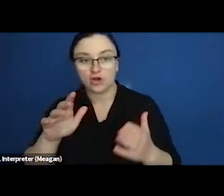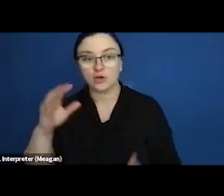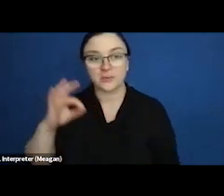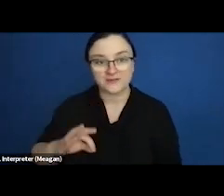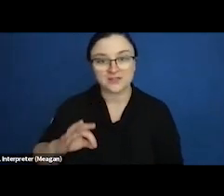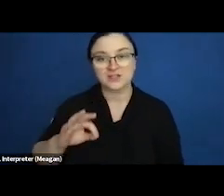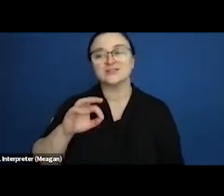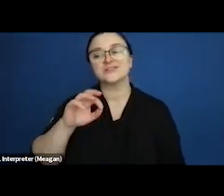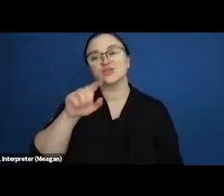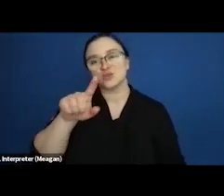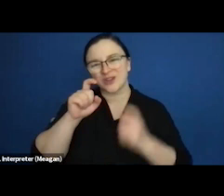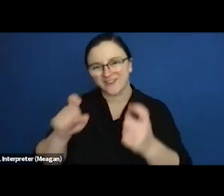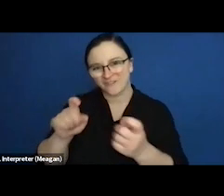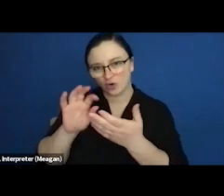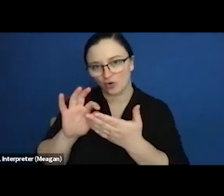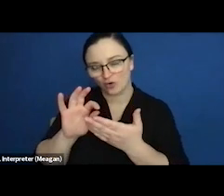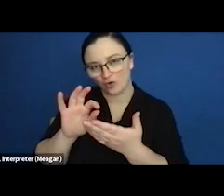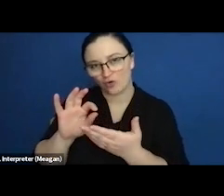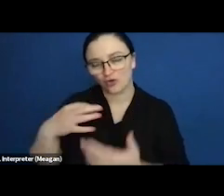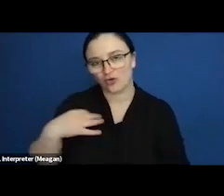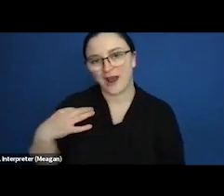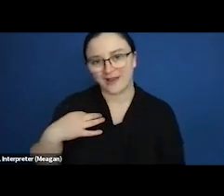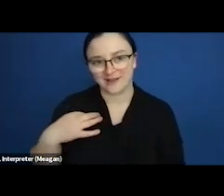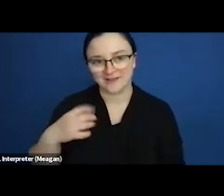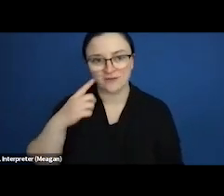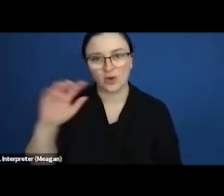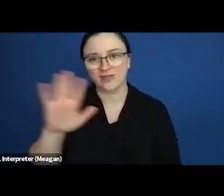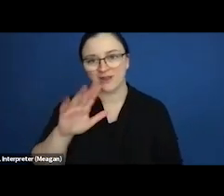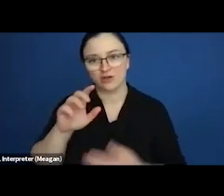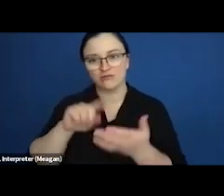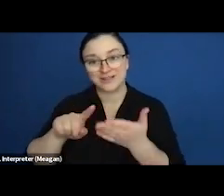meaning that folks who participate and who are involved,